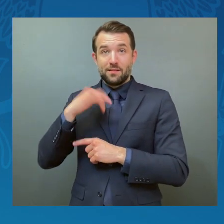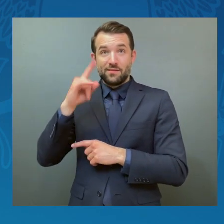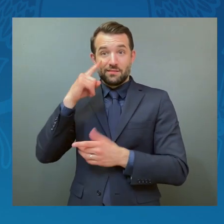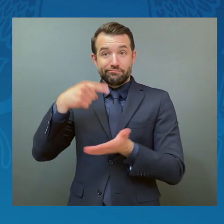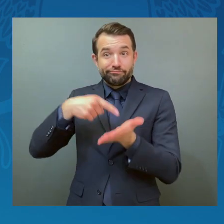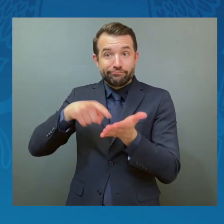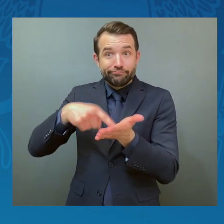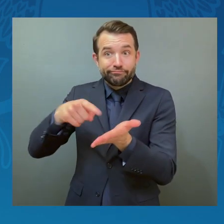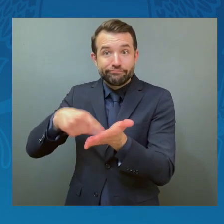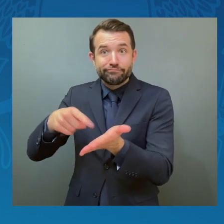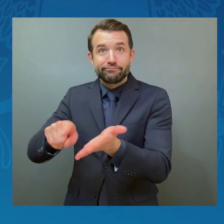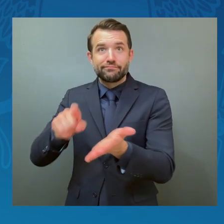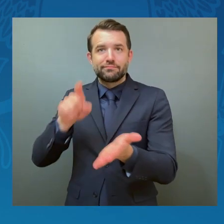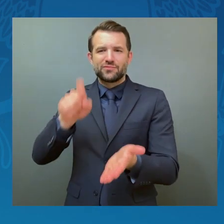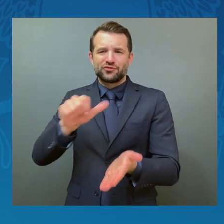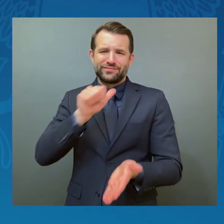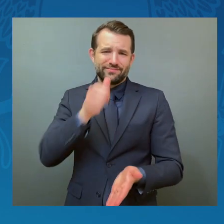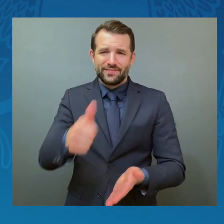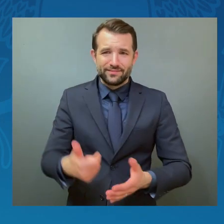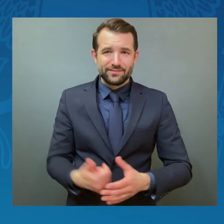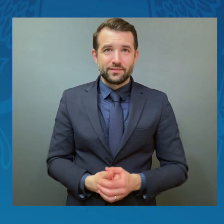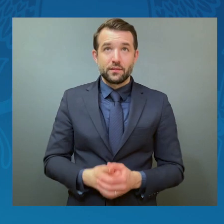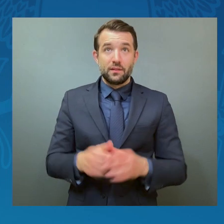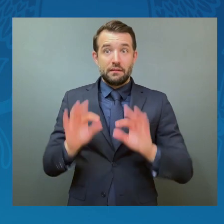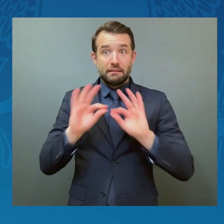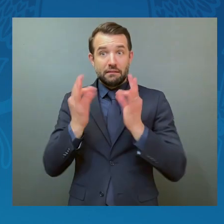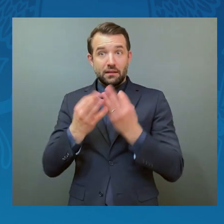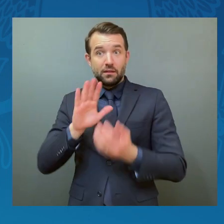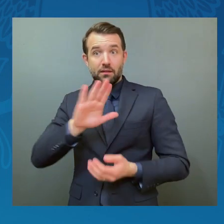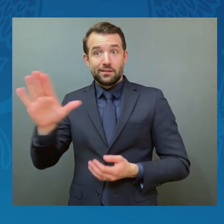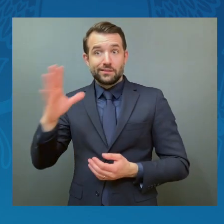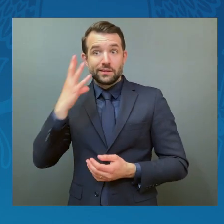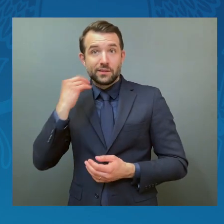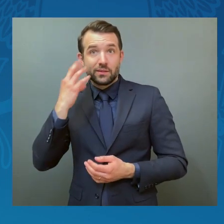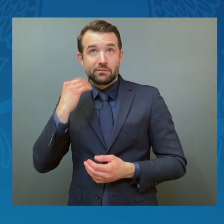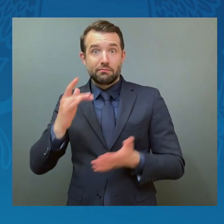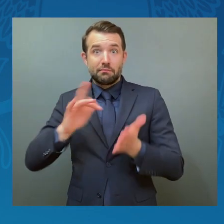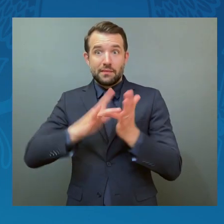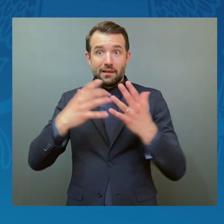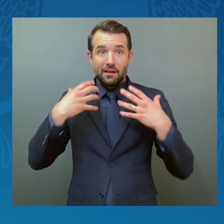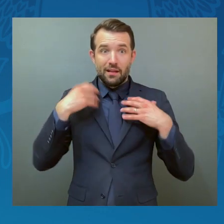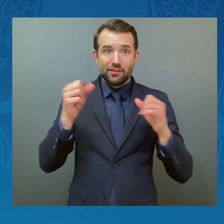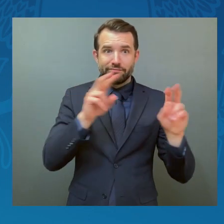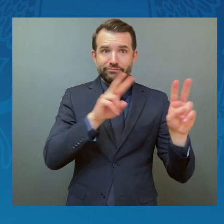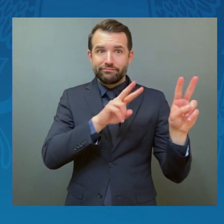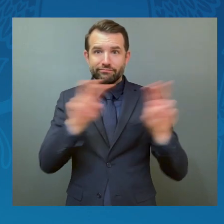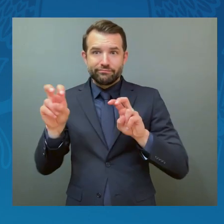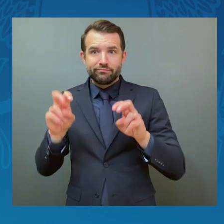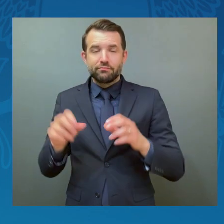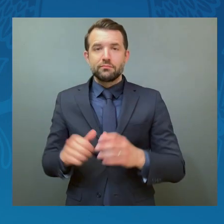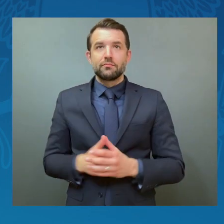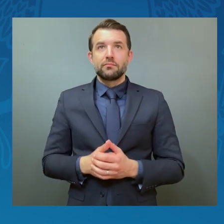People and their family experience medical issues should not have to burden or worry about managing medical debt